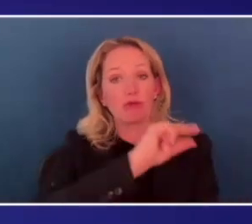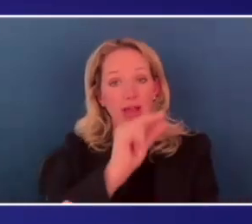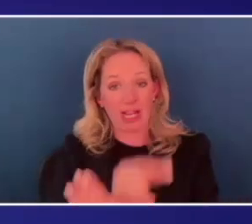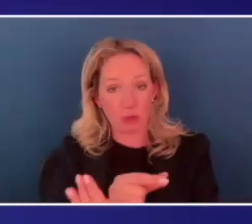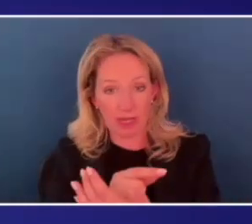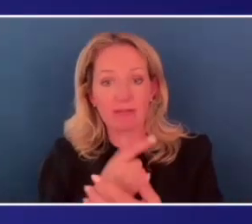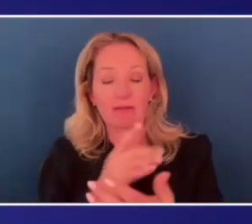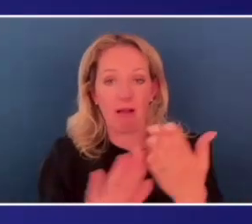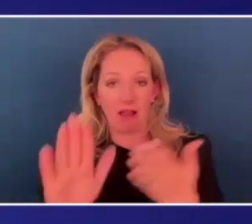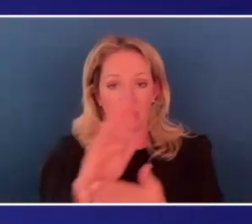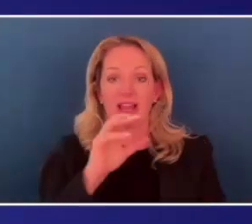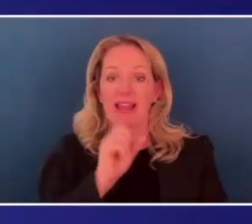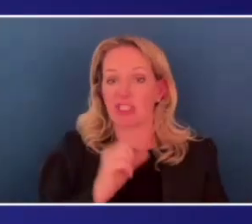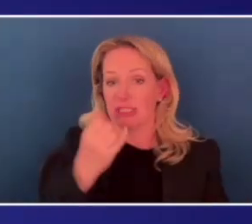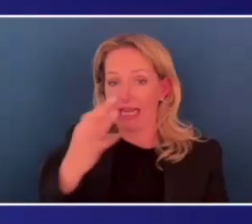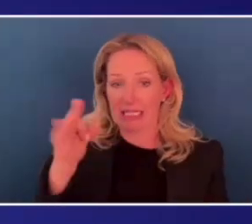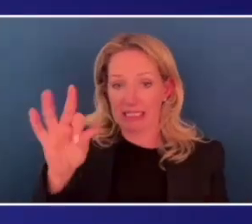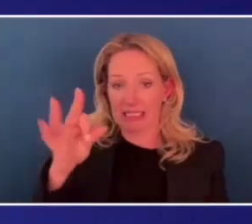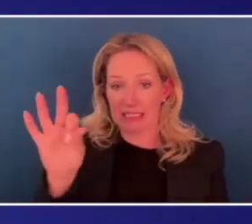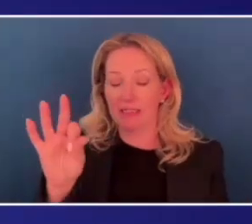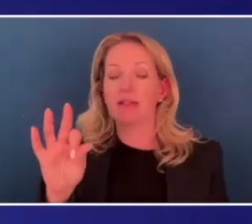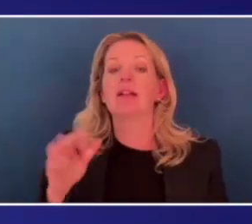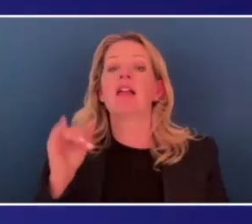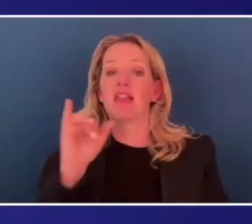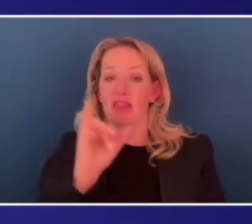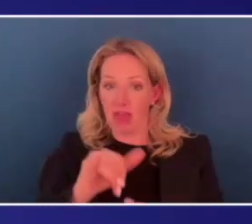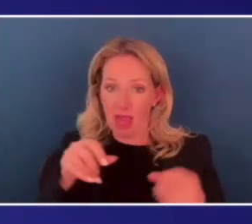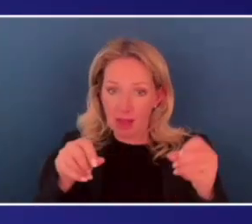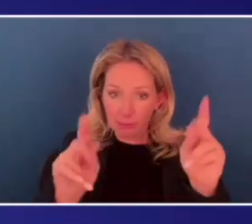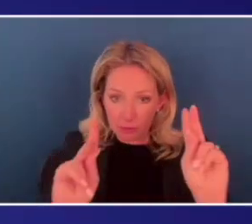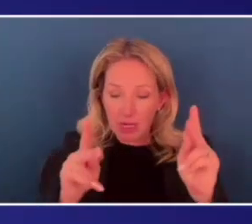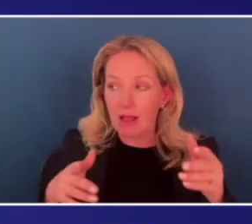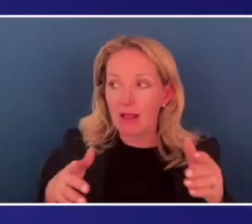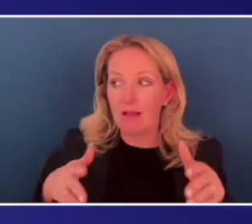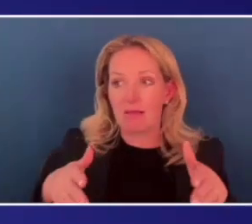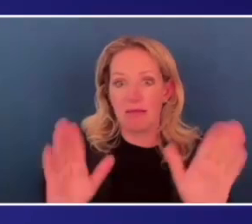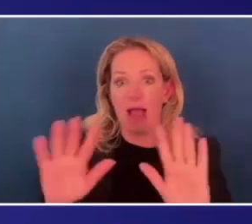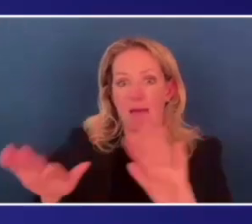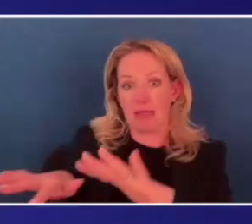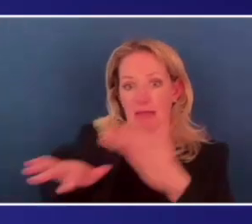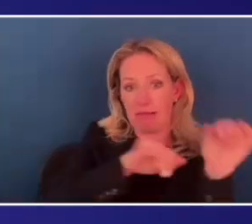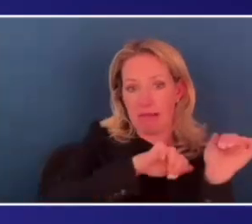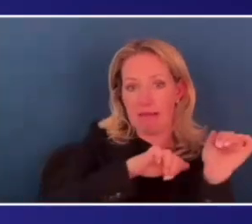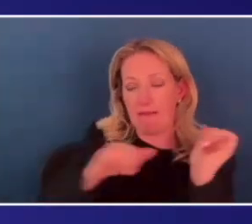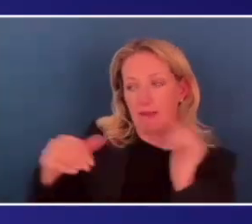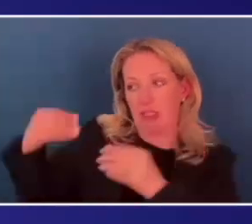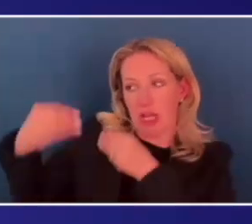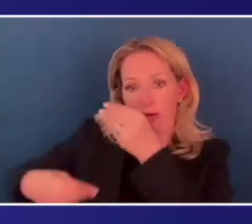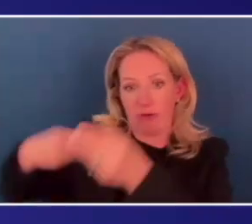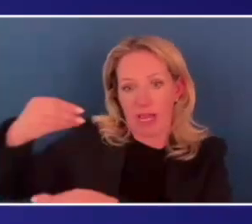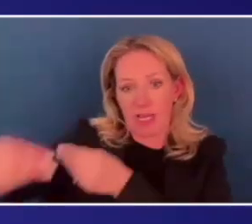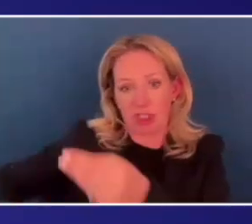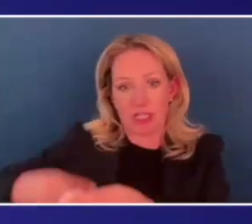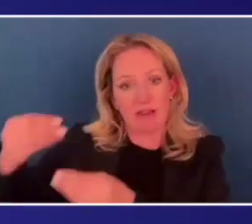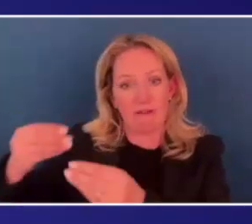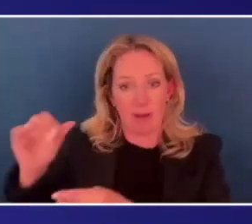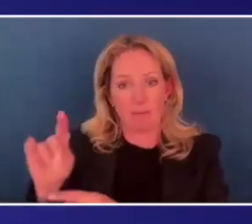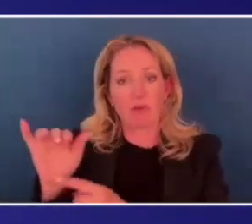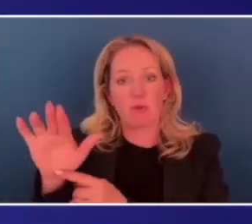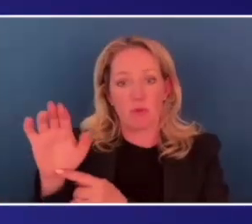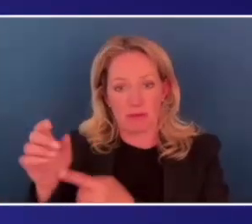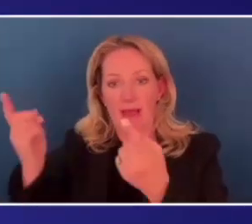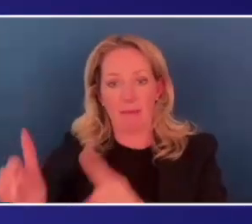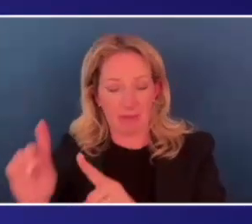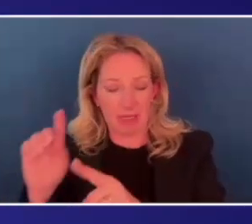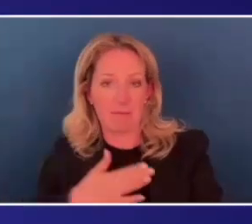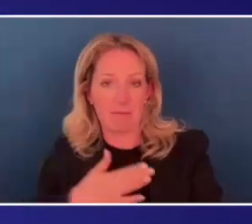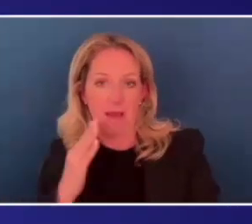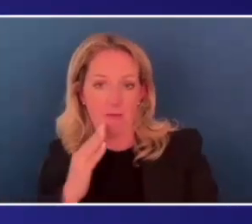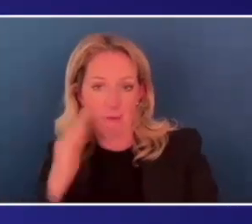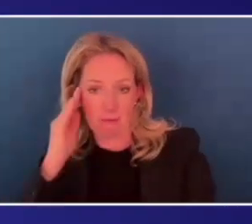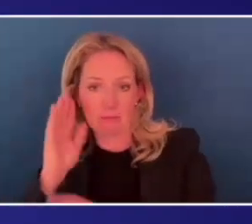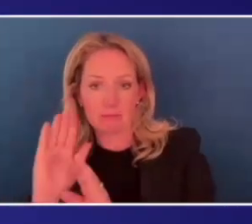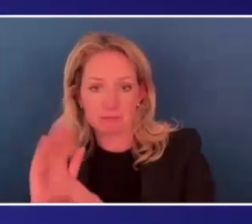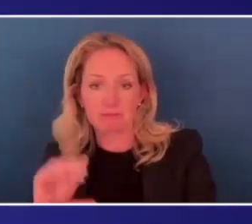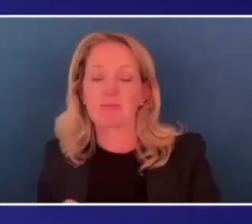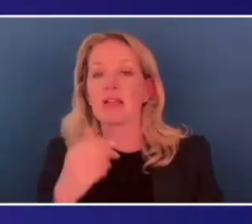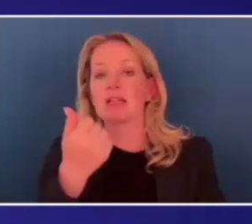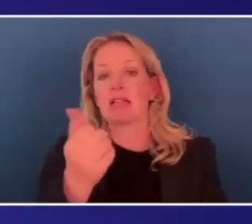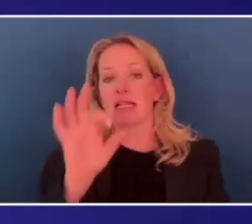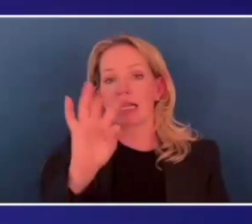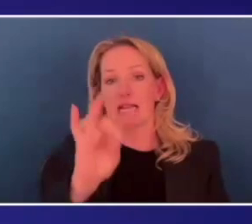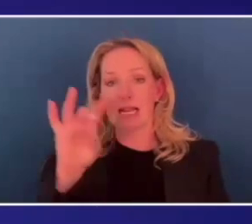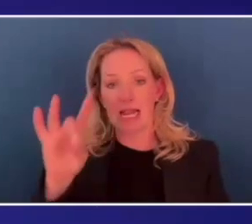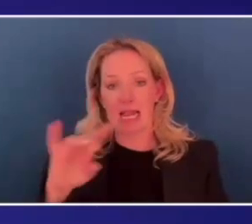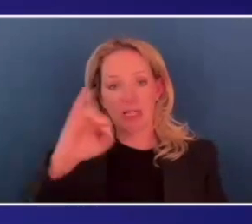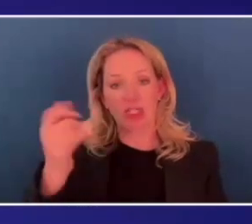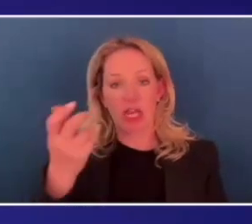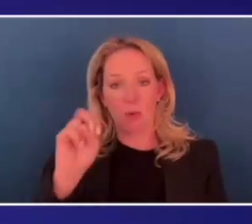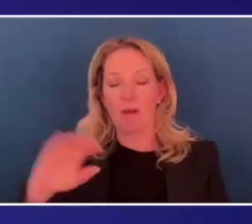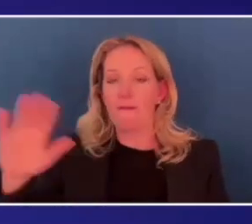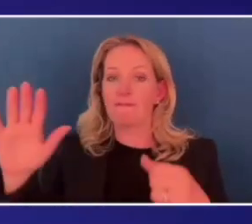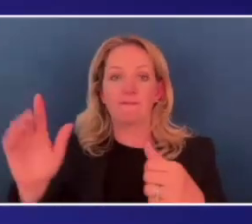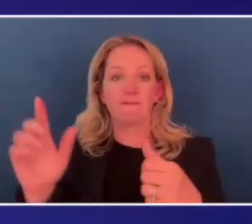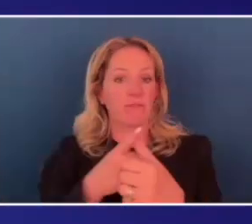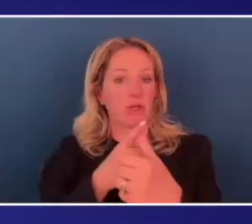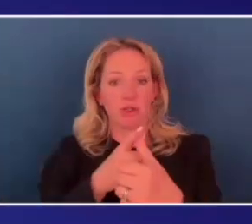And that allowed me to break away from the generations of abuse that had gone in my family. And in 1988, January, I was hired as 1st full-time default manager in the history of the country.